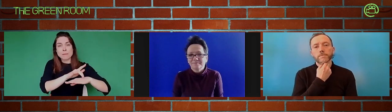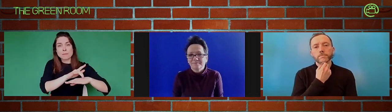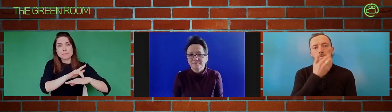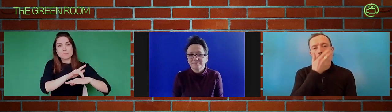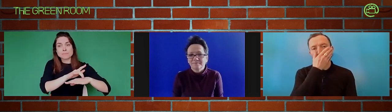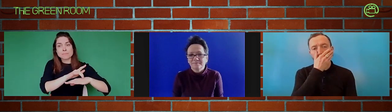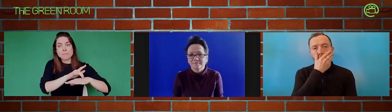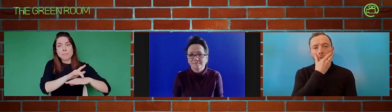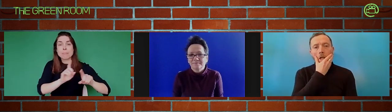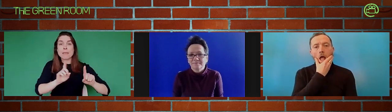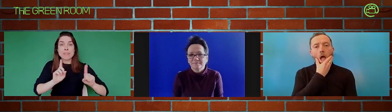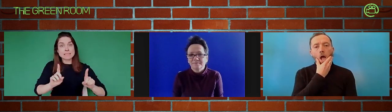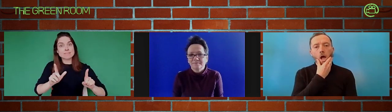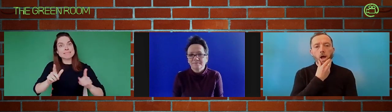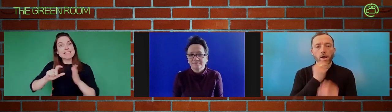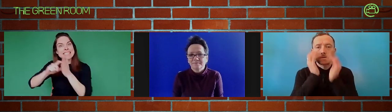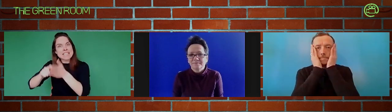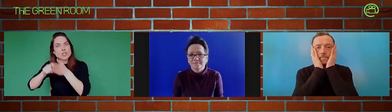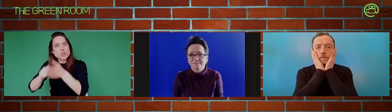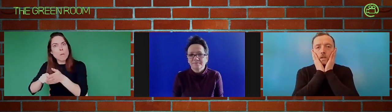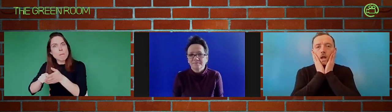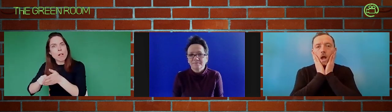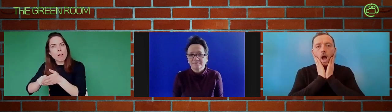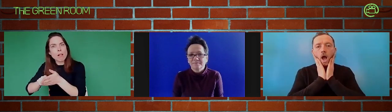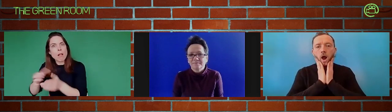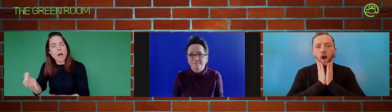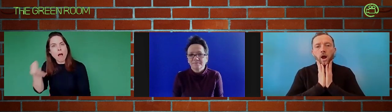DH Ensemble. And then I started working for other theatre